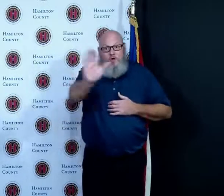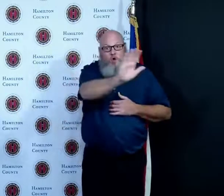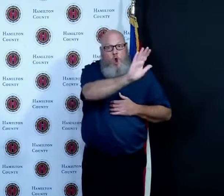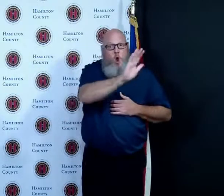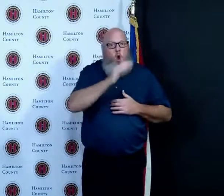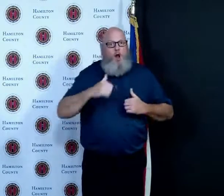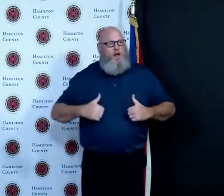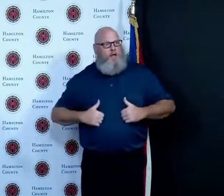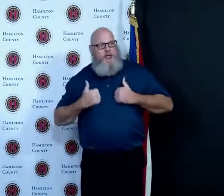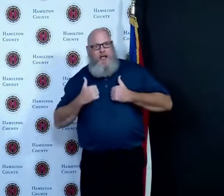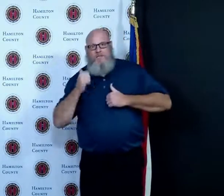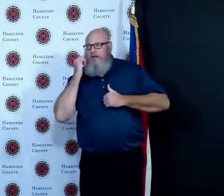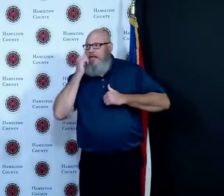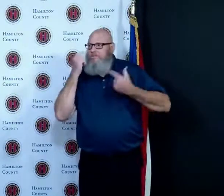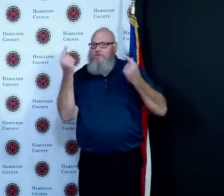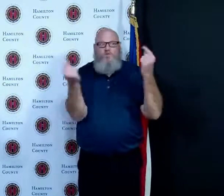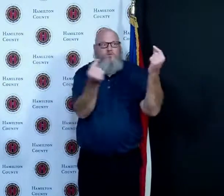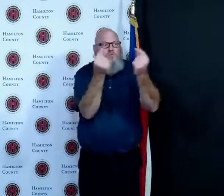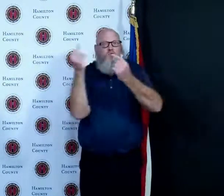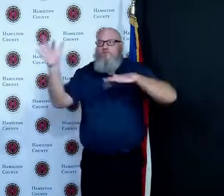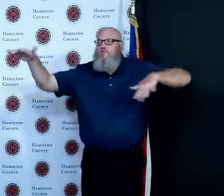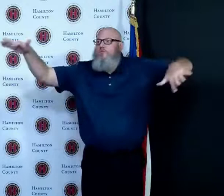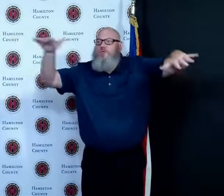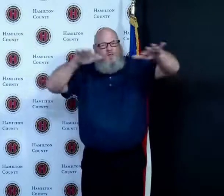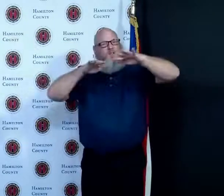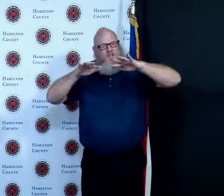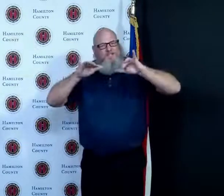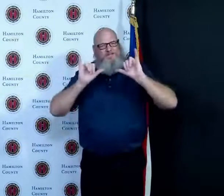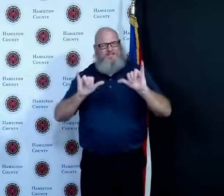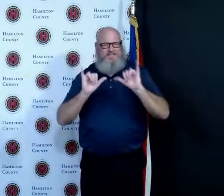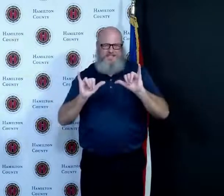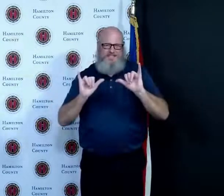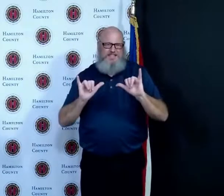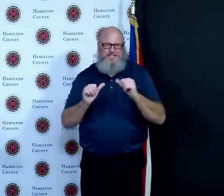to remember and understand that we've said this from the beginning but vaccine is in very limited